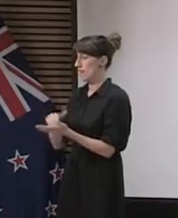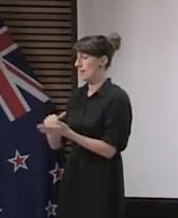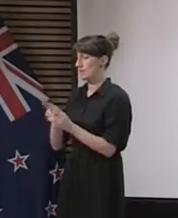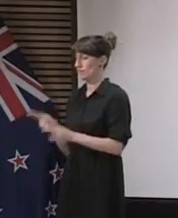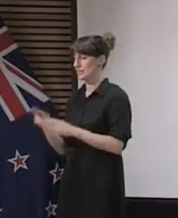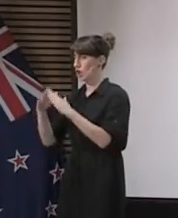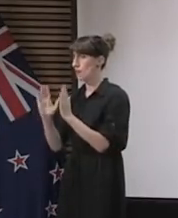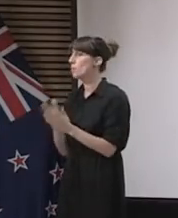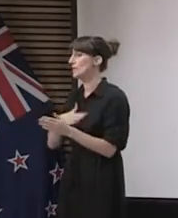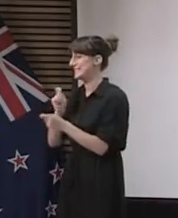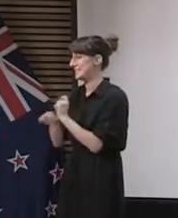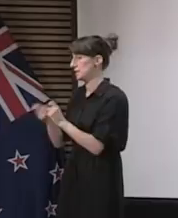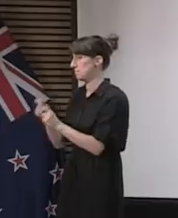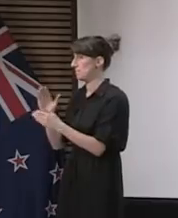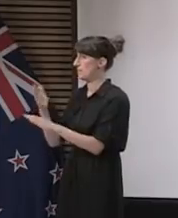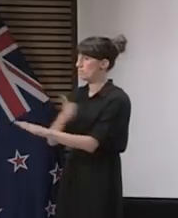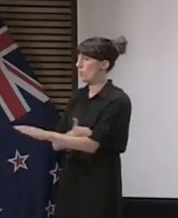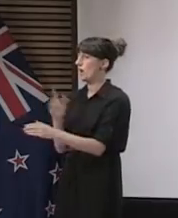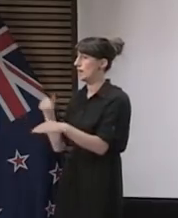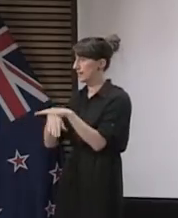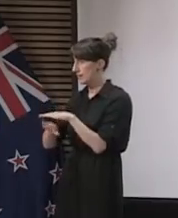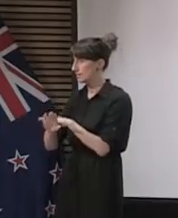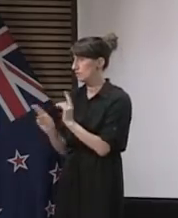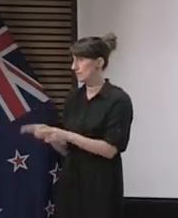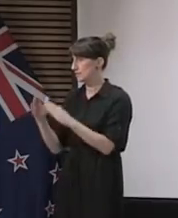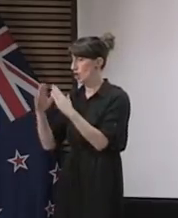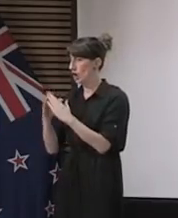in the aged caresector and they are alsosaying that those threeinquiries that are under waywill